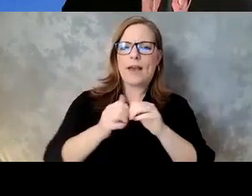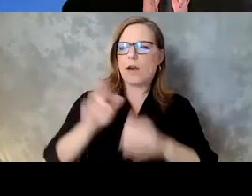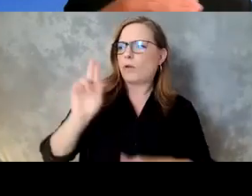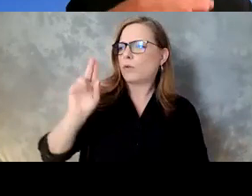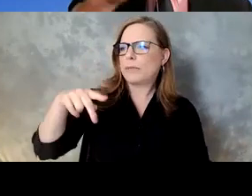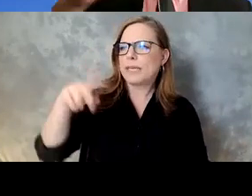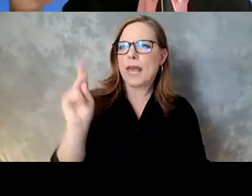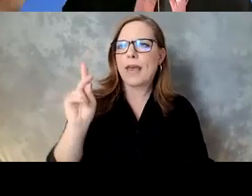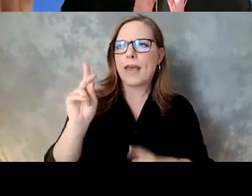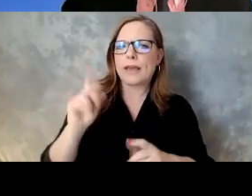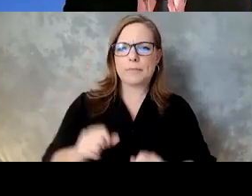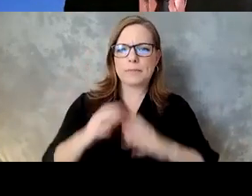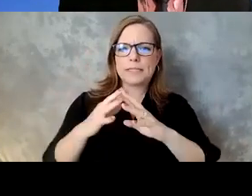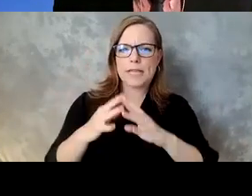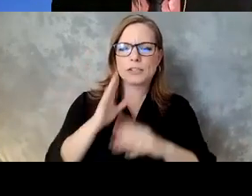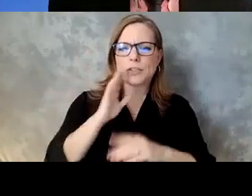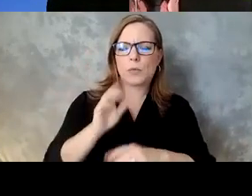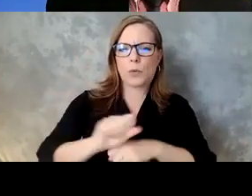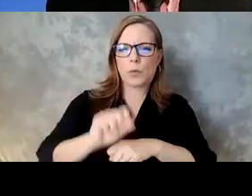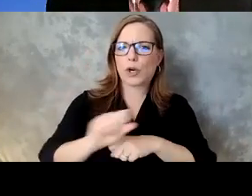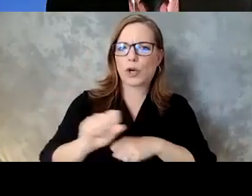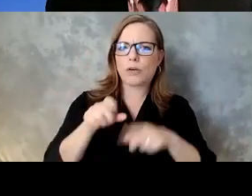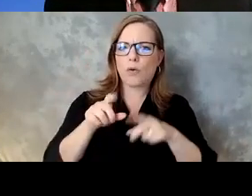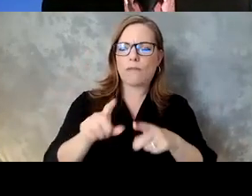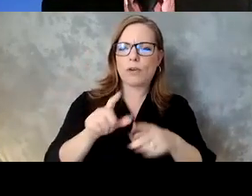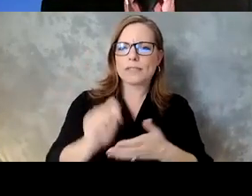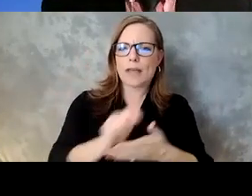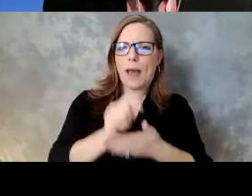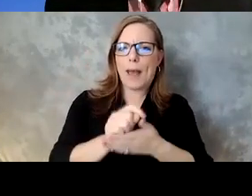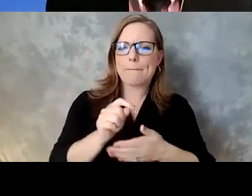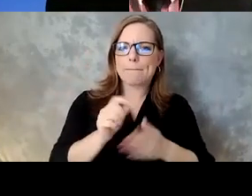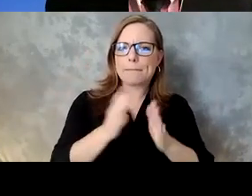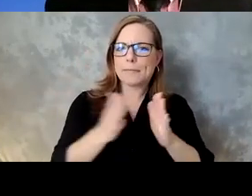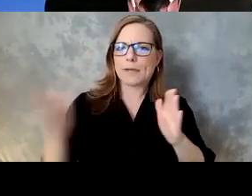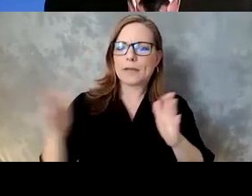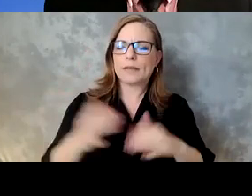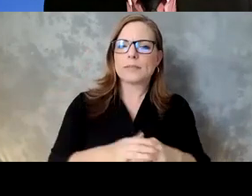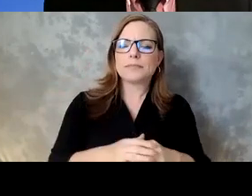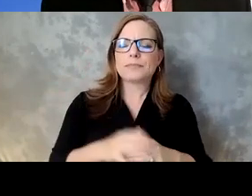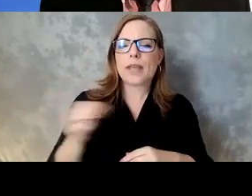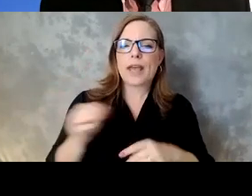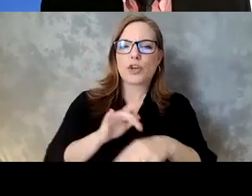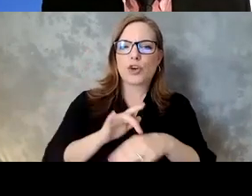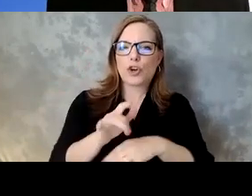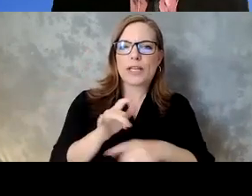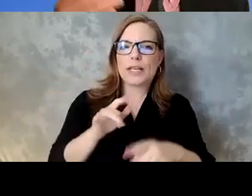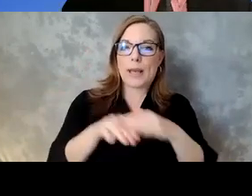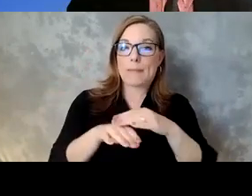will work over the scheduled implementation period for for TK and early admittance TK.